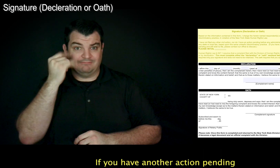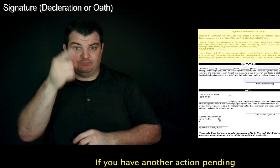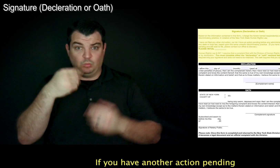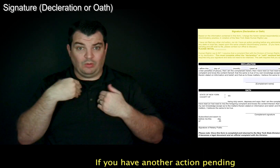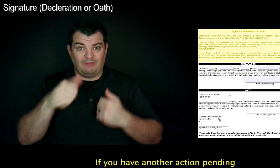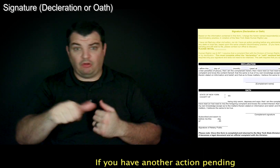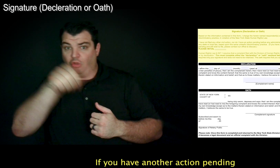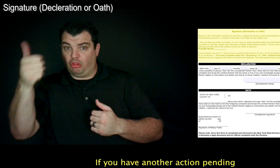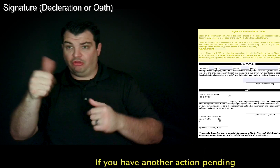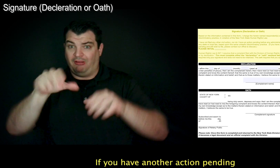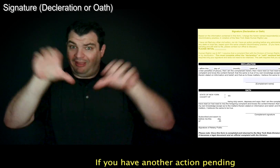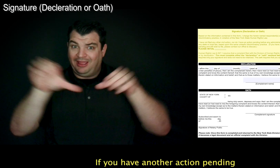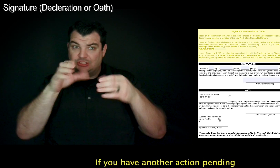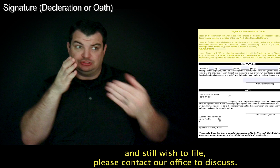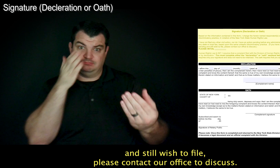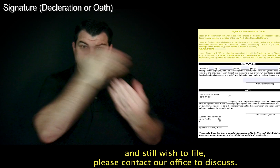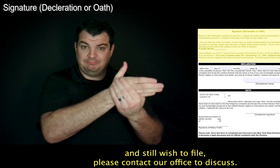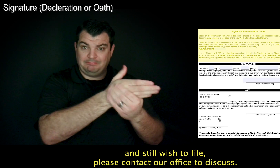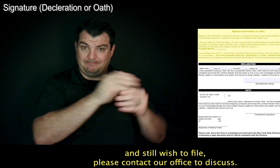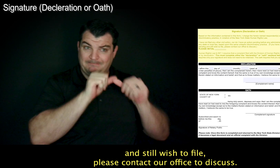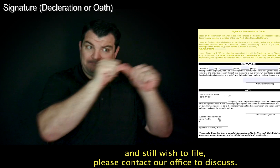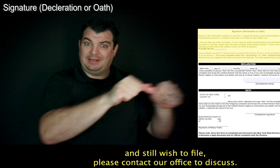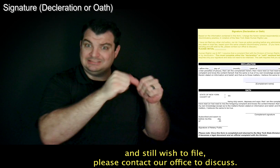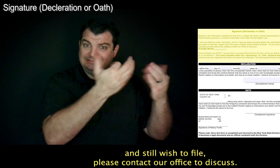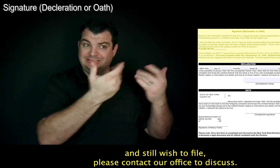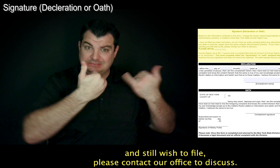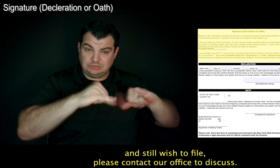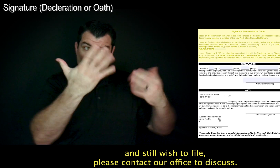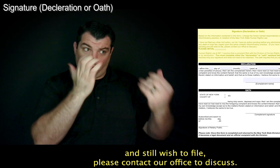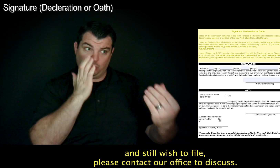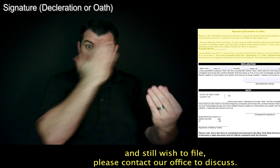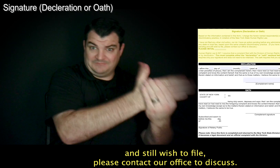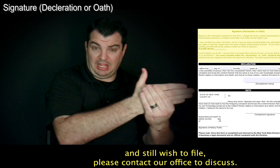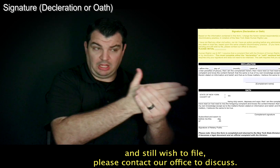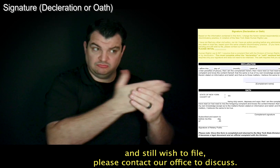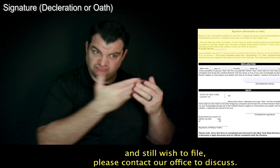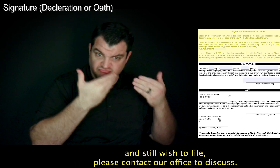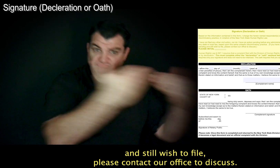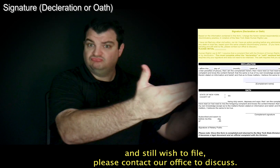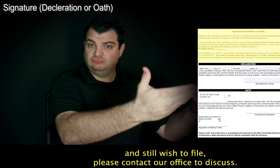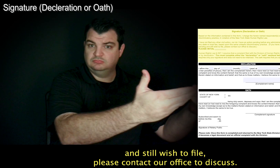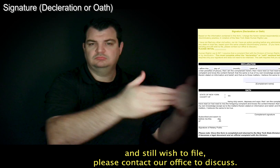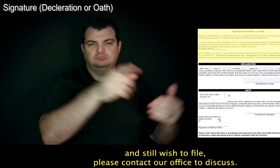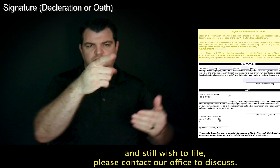If you have another action pending and still wish to file, please contact our office to discuss.